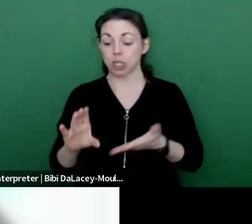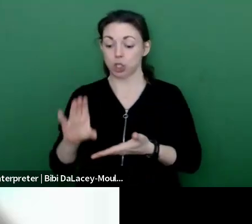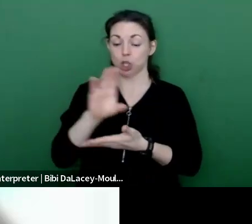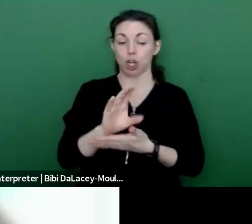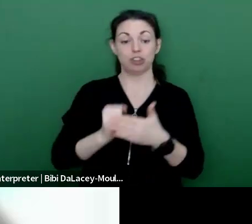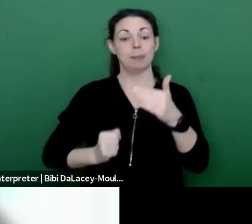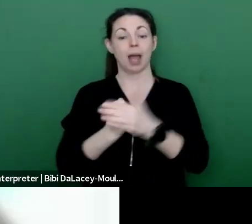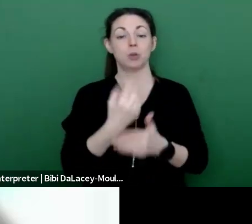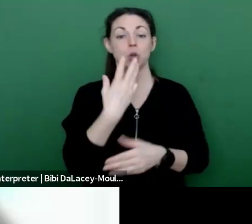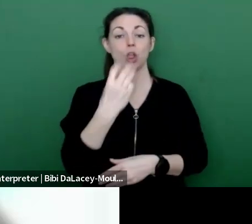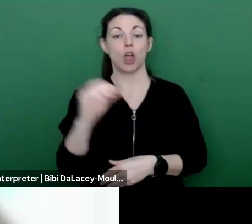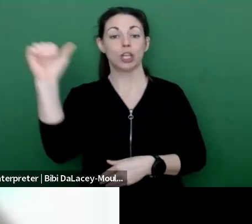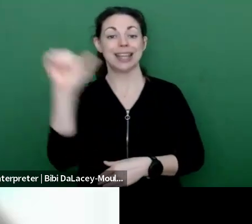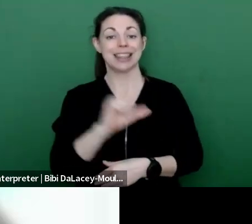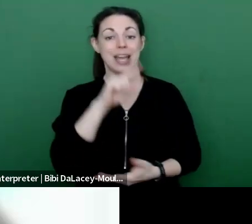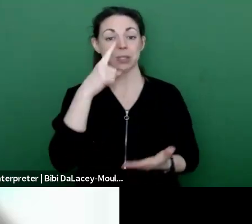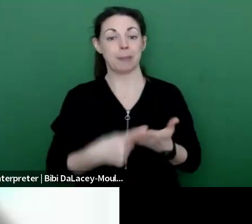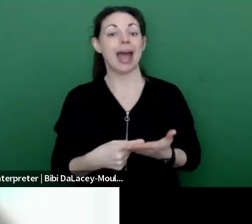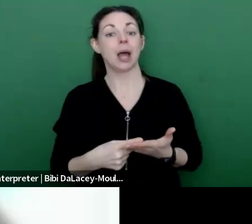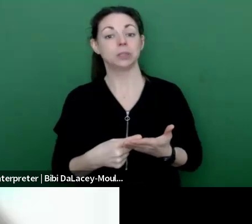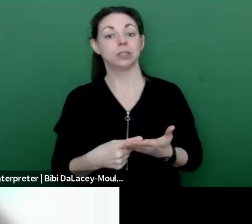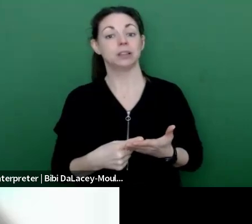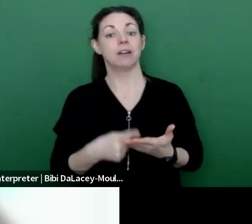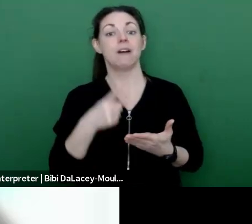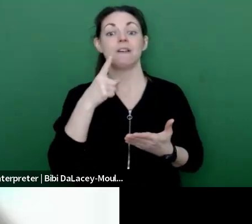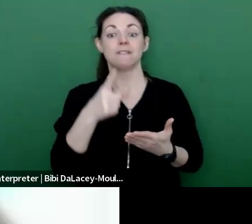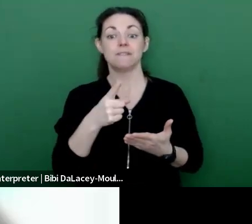for exceptional disabled master's applicants.